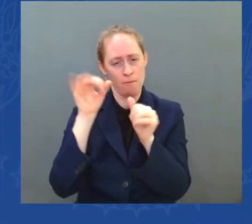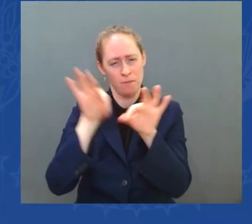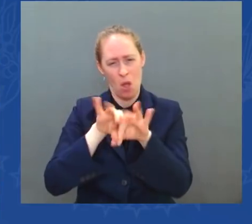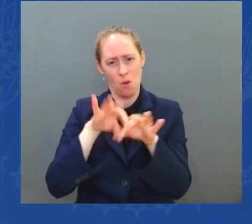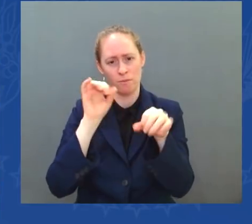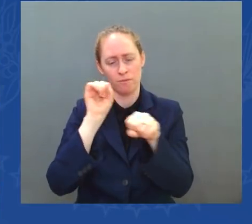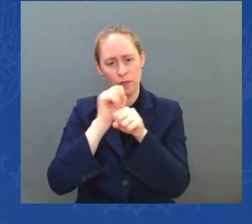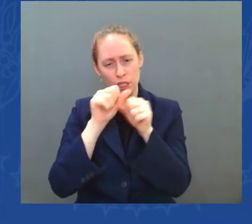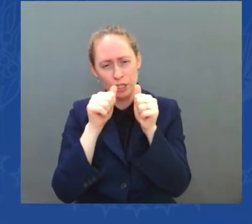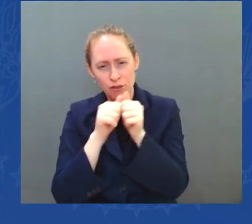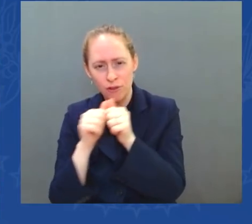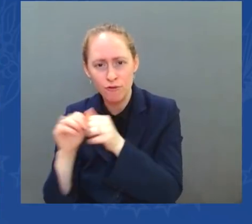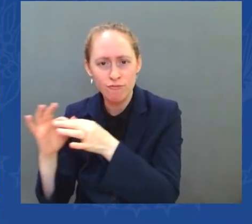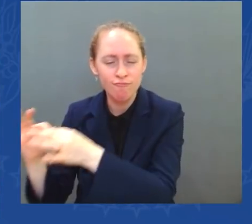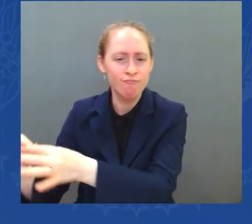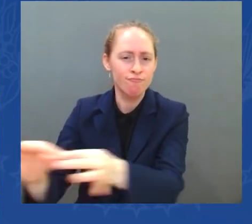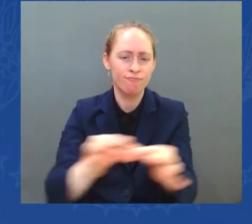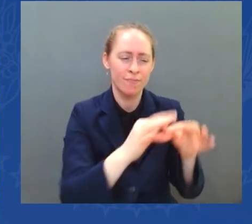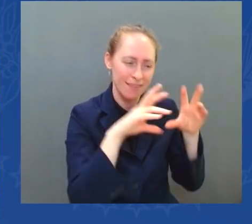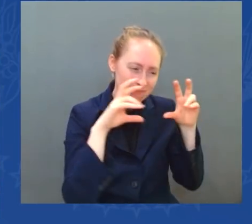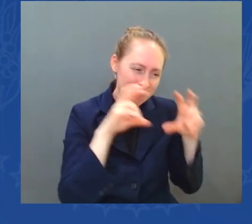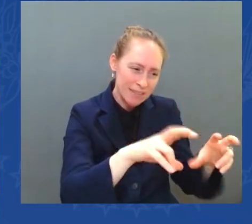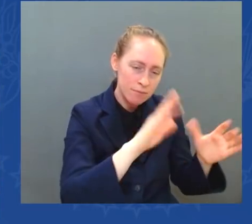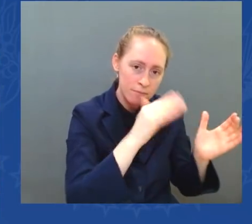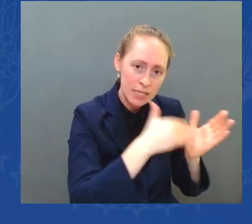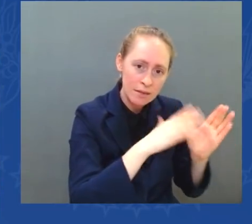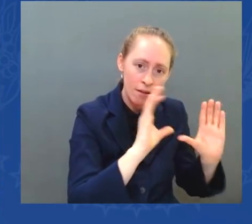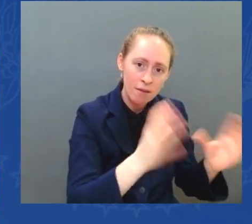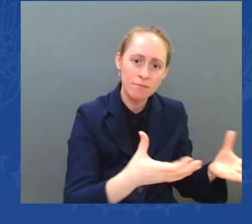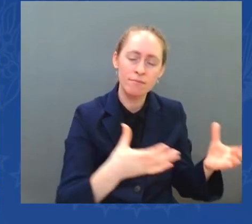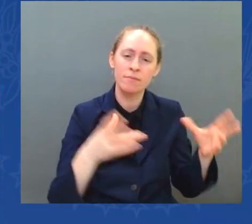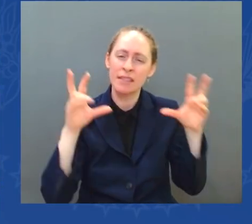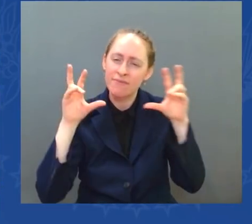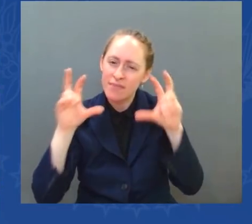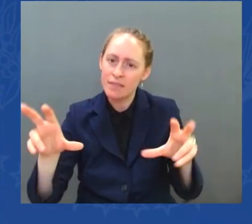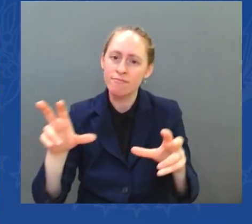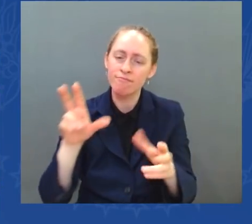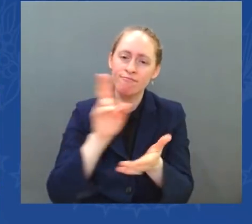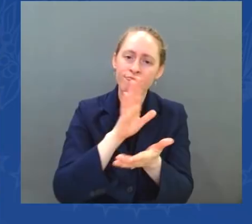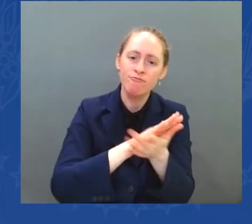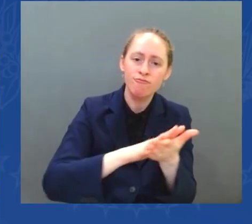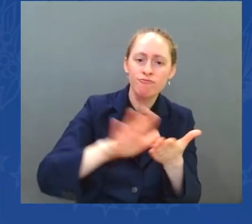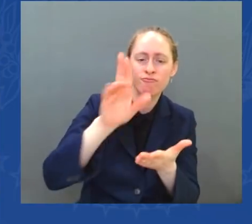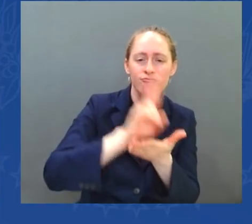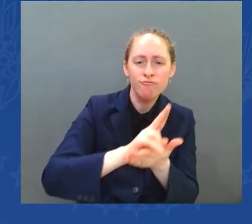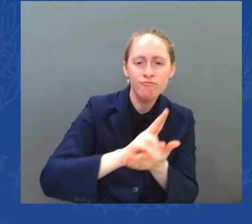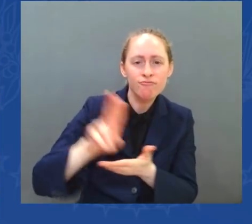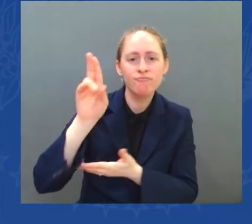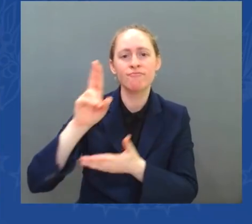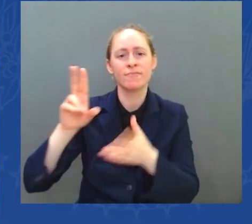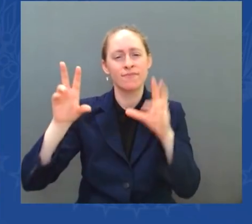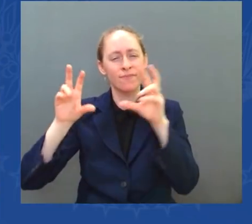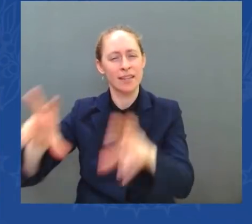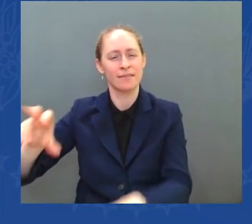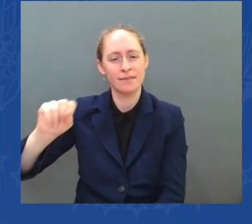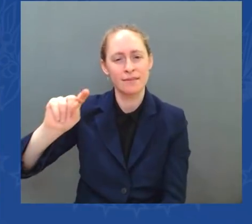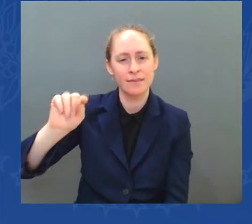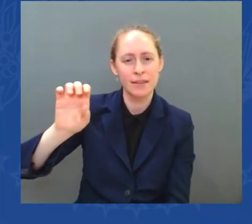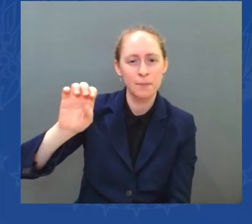our great universities, hardworking families, STEM education, clean technologies for tomorrow, there's simply no limit.